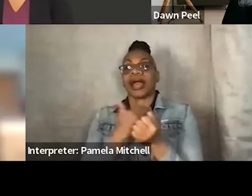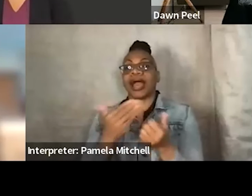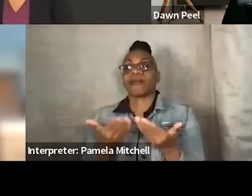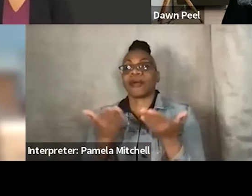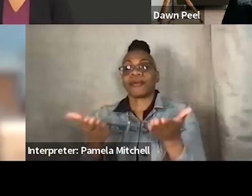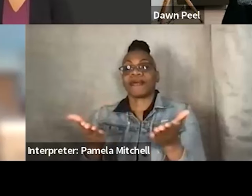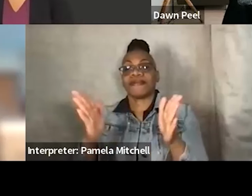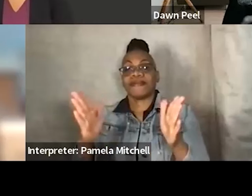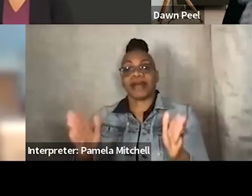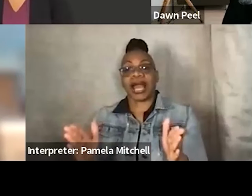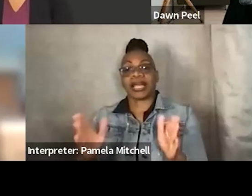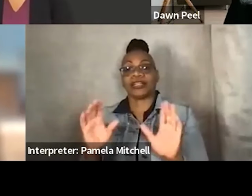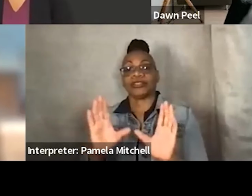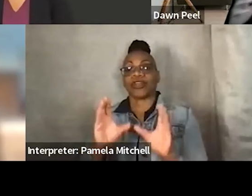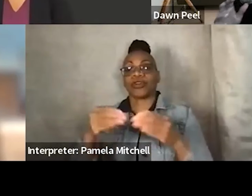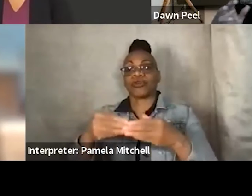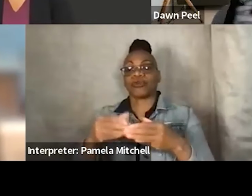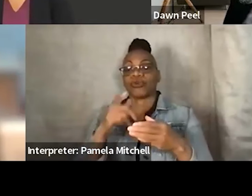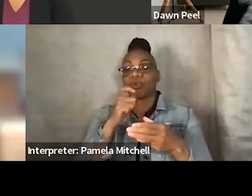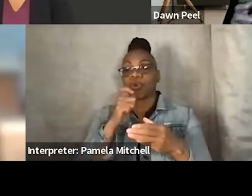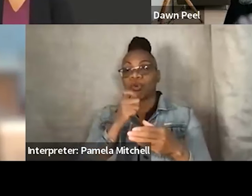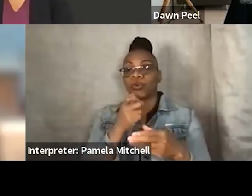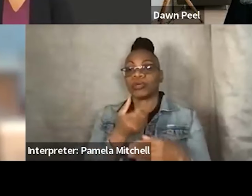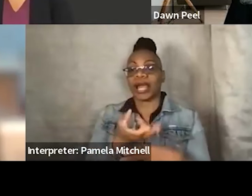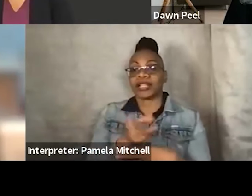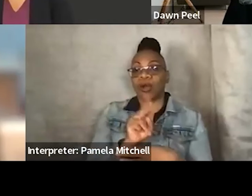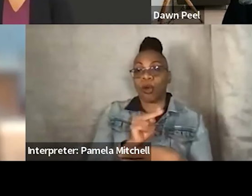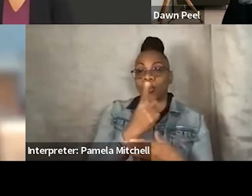the group that did the kind of on off type thing,